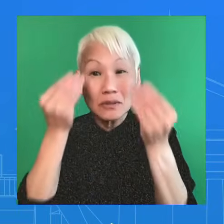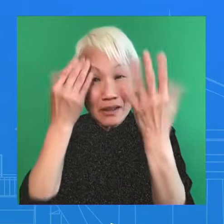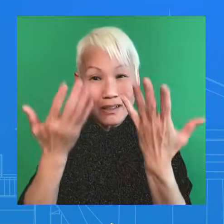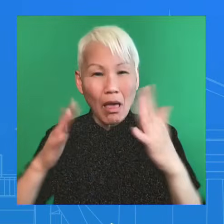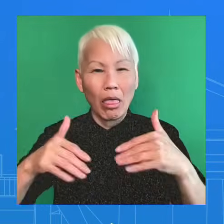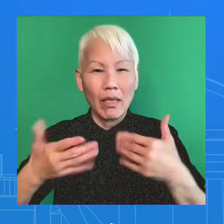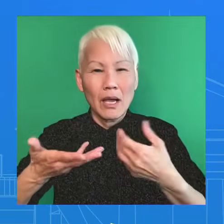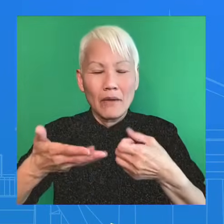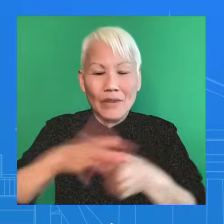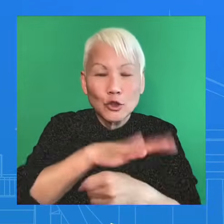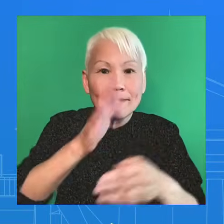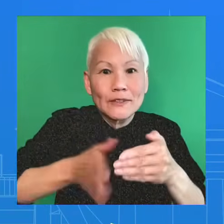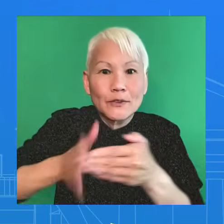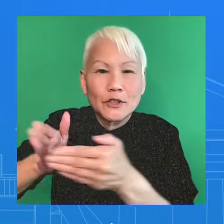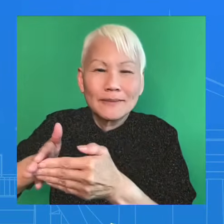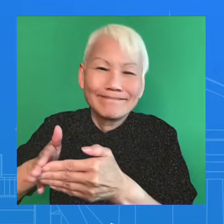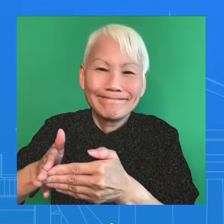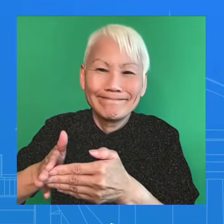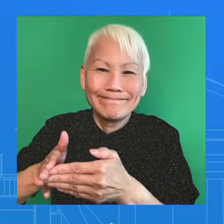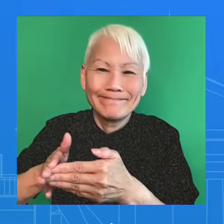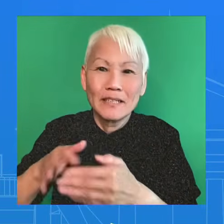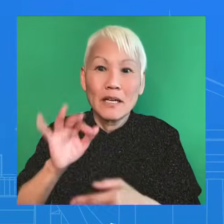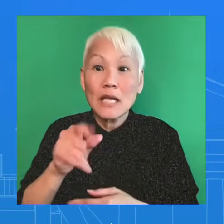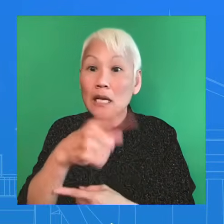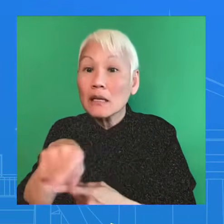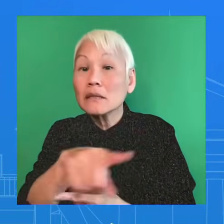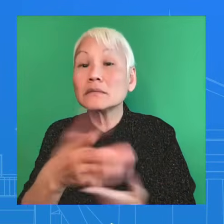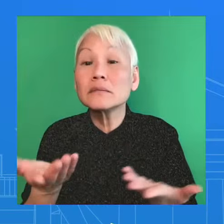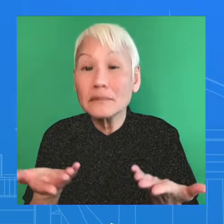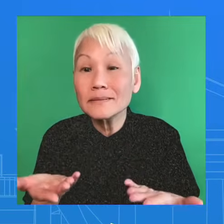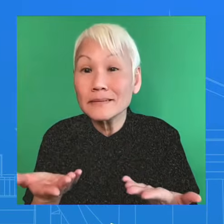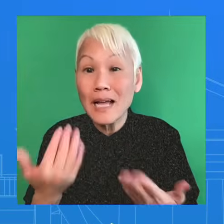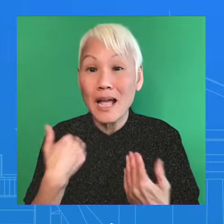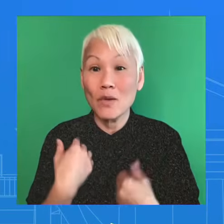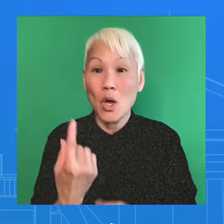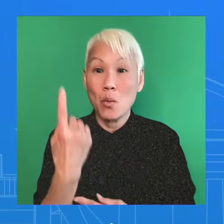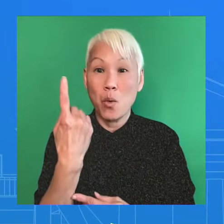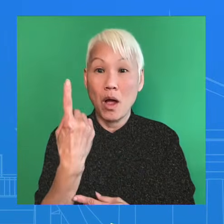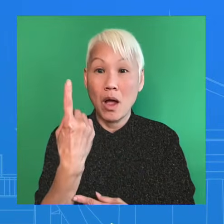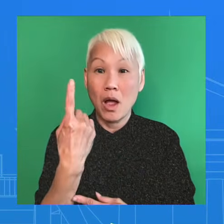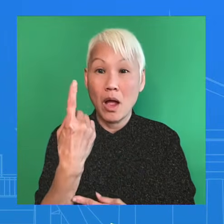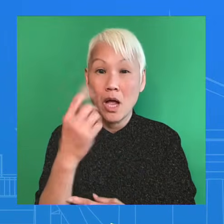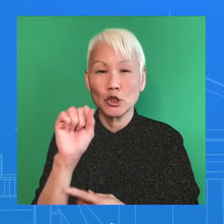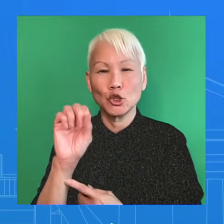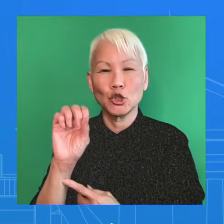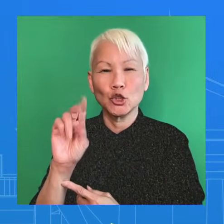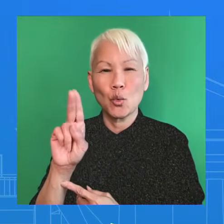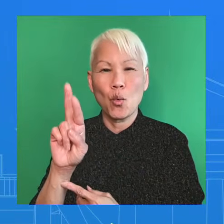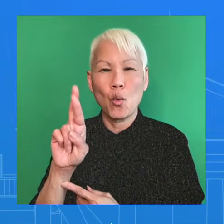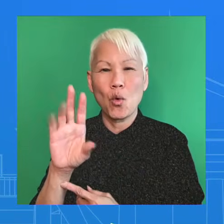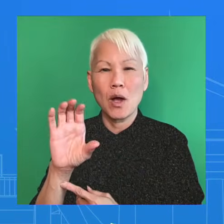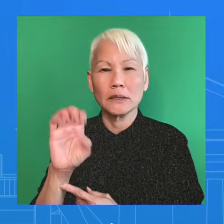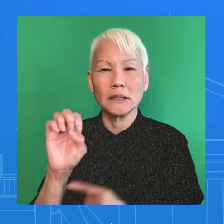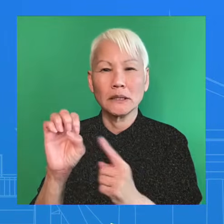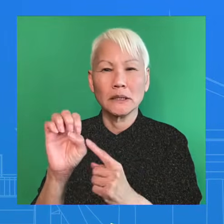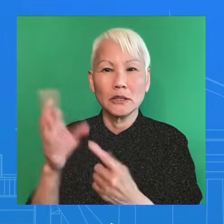When you --when you get a source that tells you something, you do the right thing, and you follow it up and you check it with two or three other sources until you triangulate yourselves